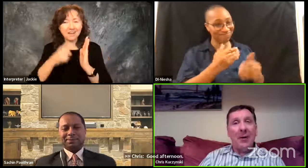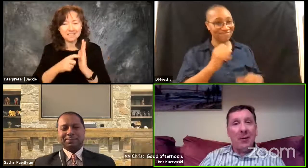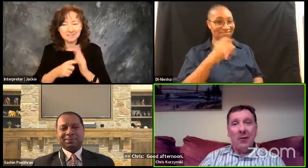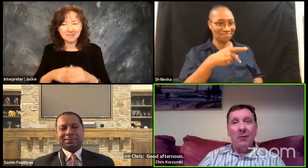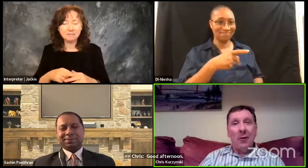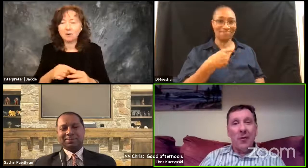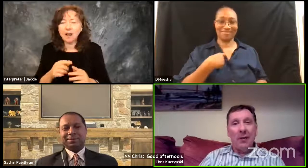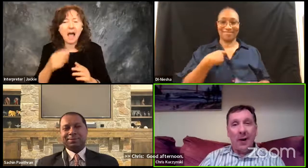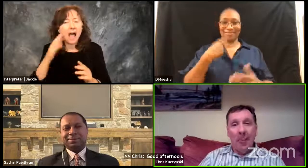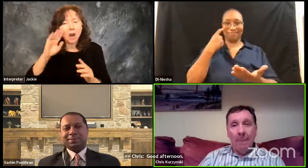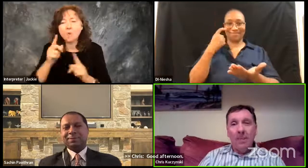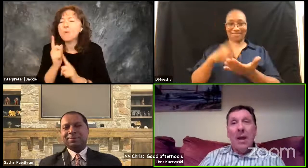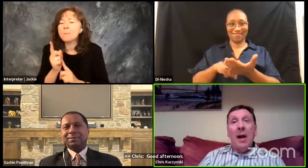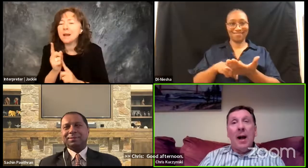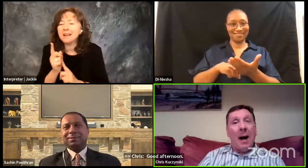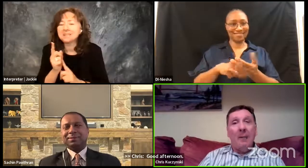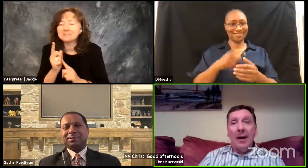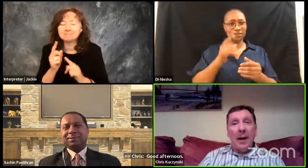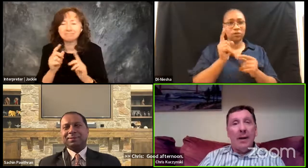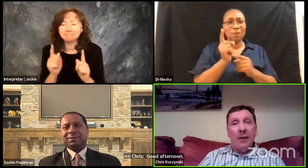I know there's a full agenda.